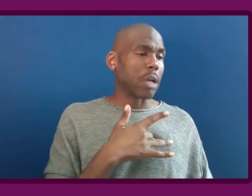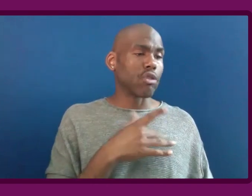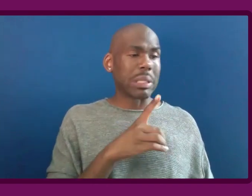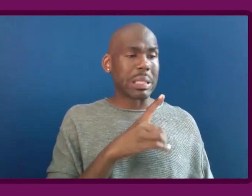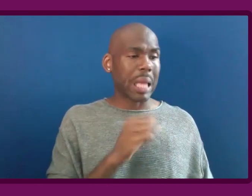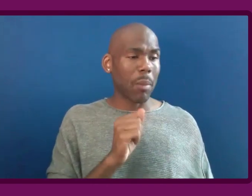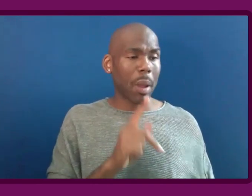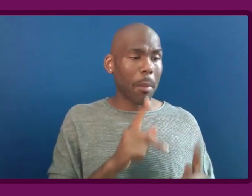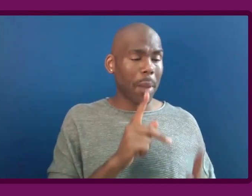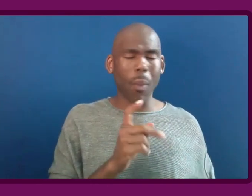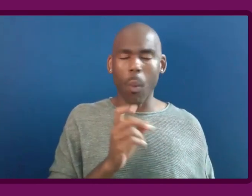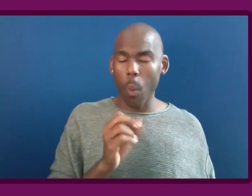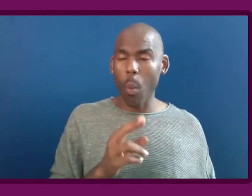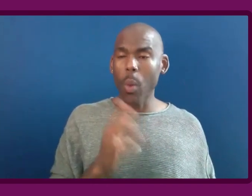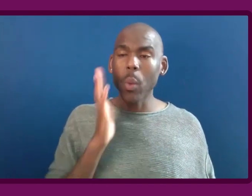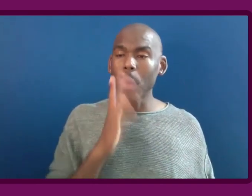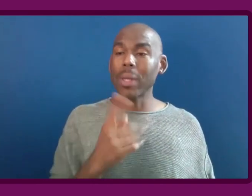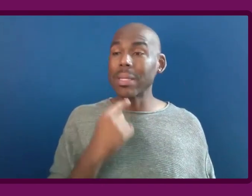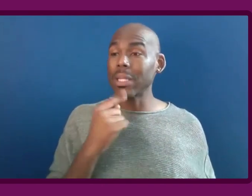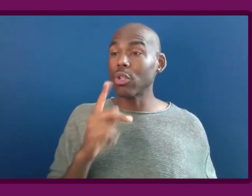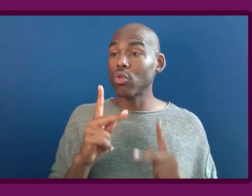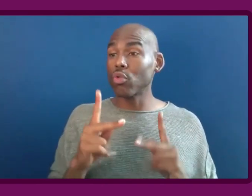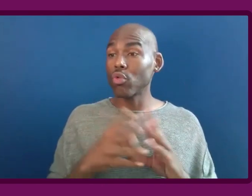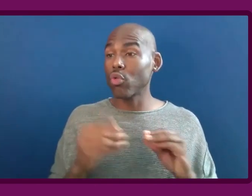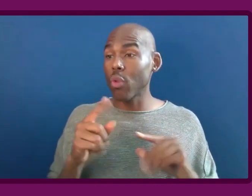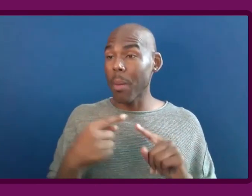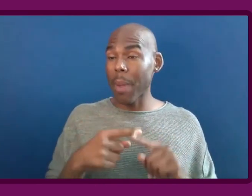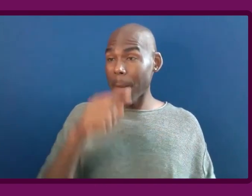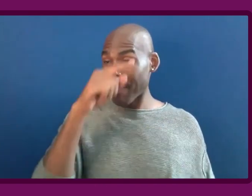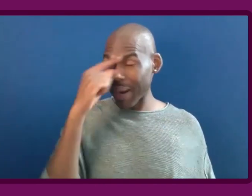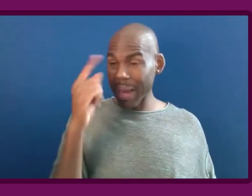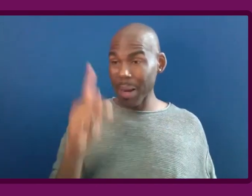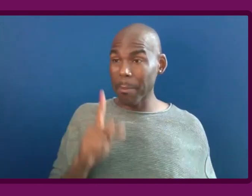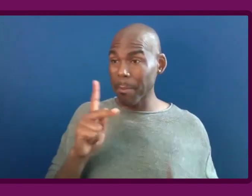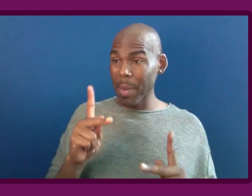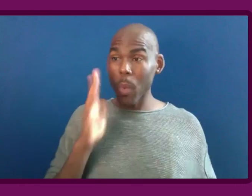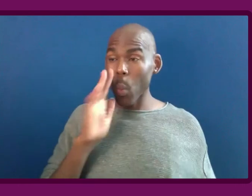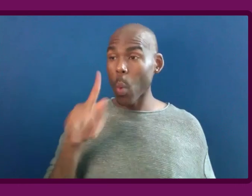in the user experience, with our diversity, no, it doesn't. It touches a lot of people.